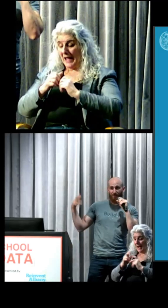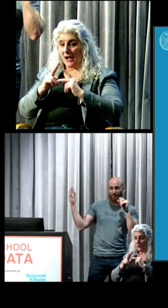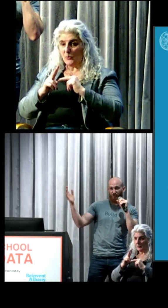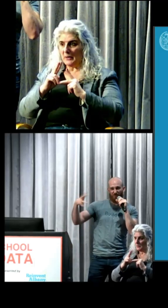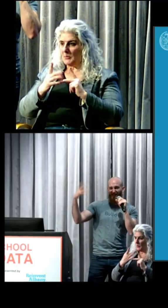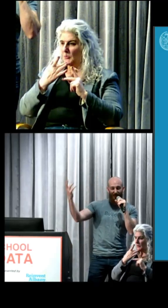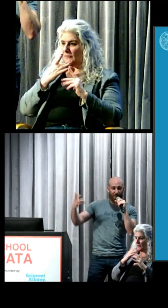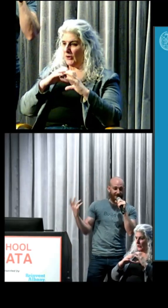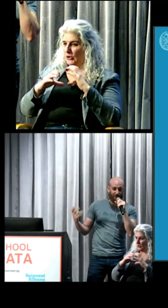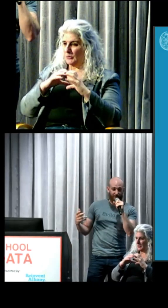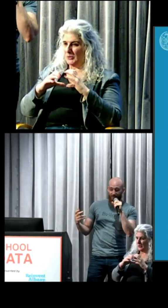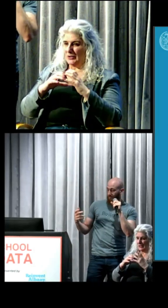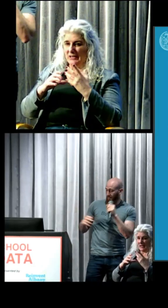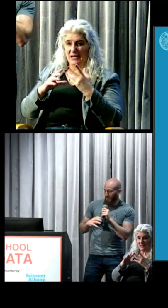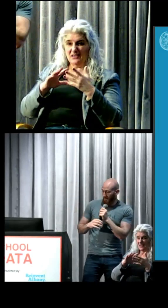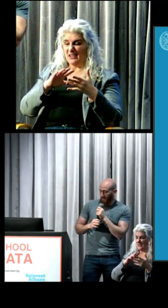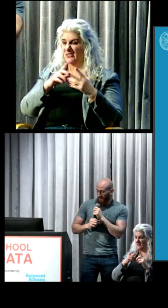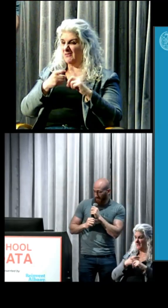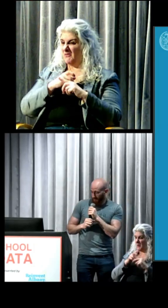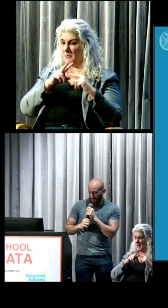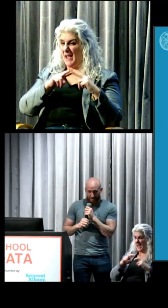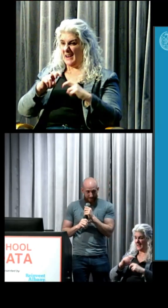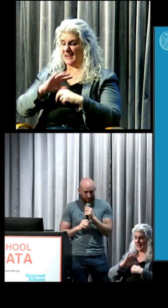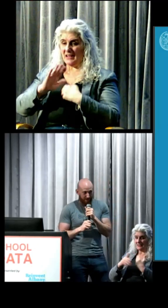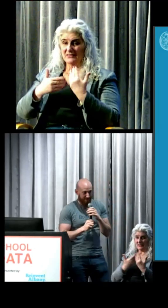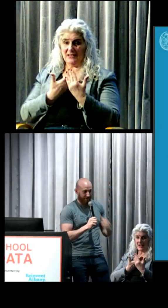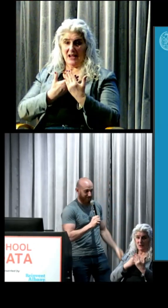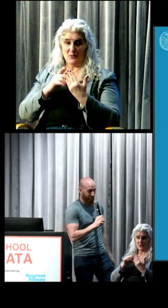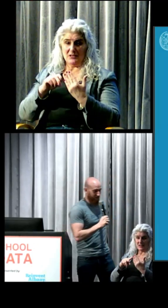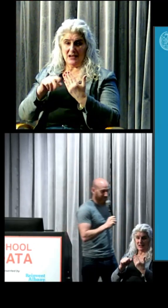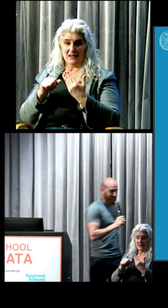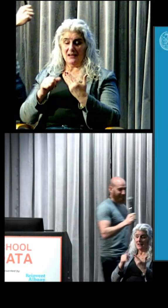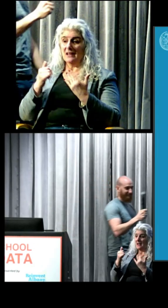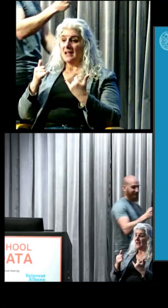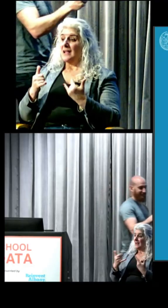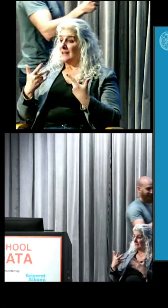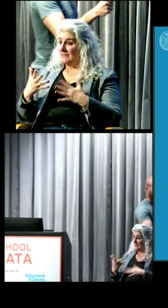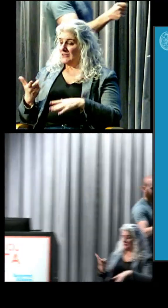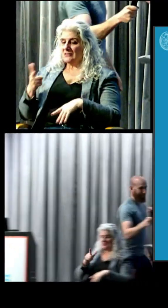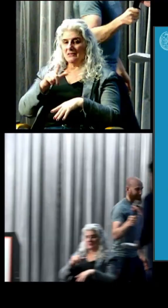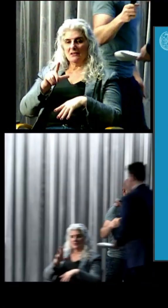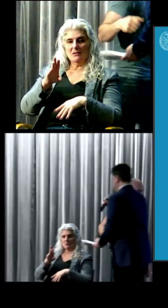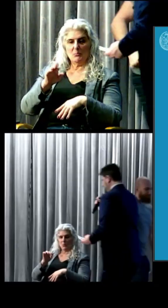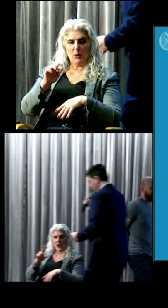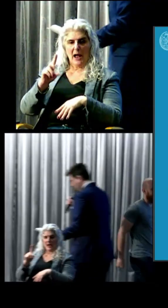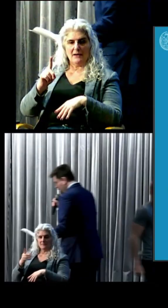The parks were a way that people could put a park down, and that did reduce the flood risk, the flood.